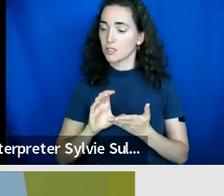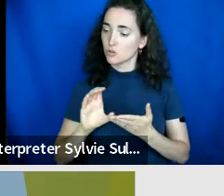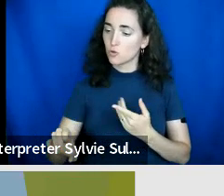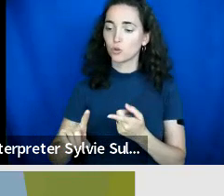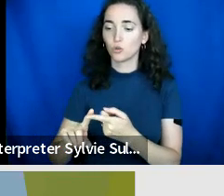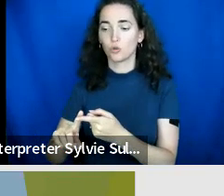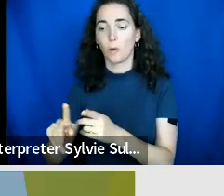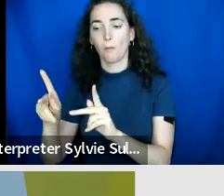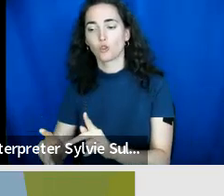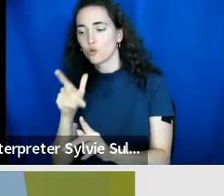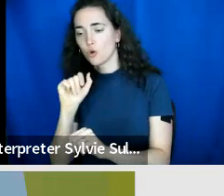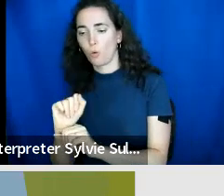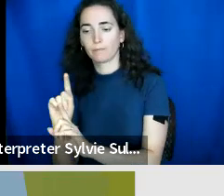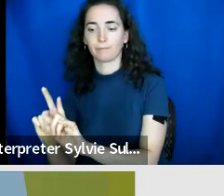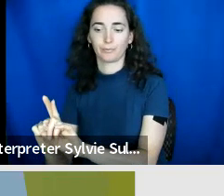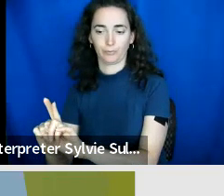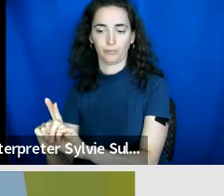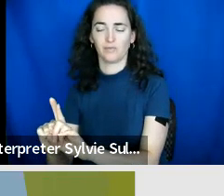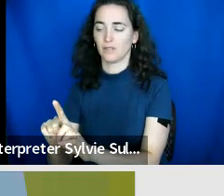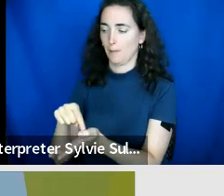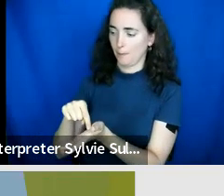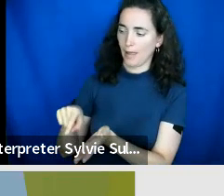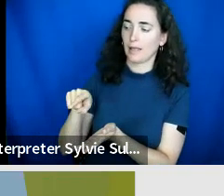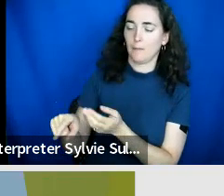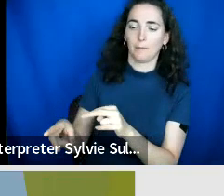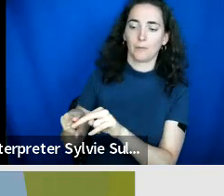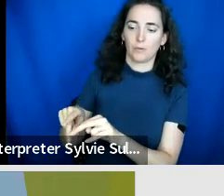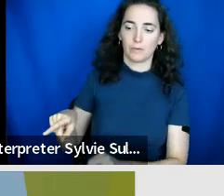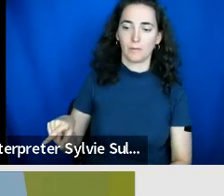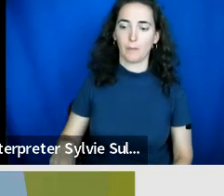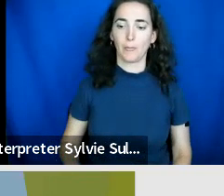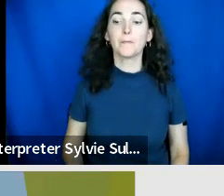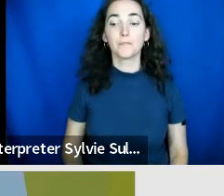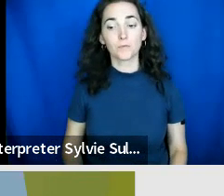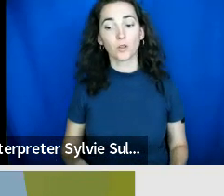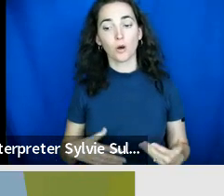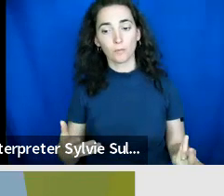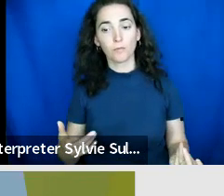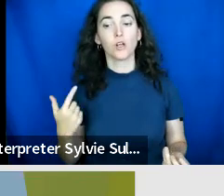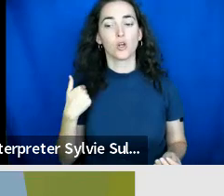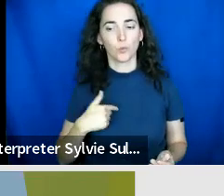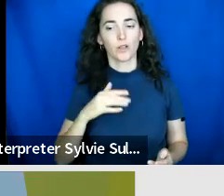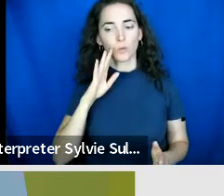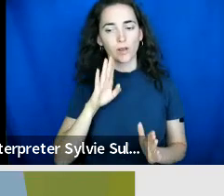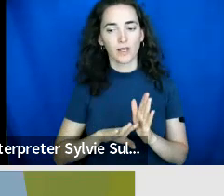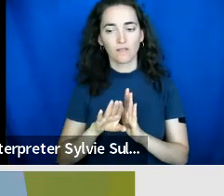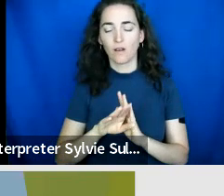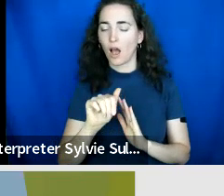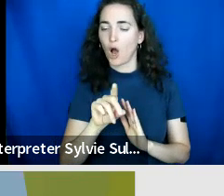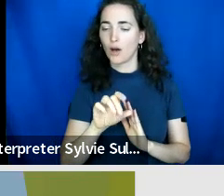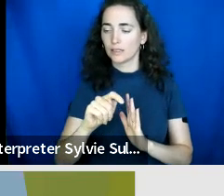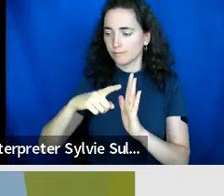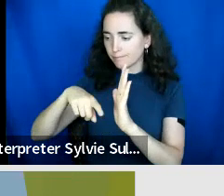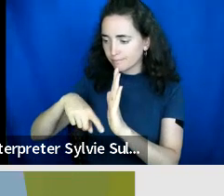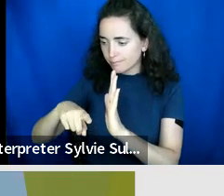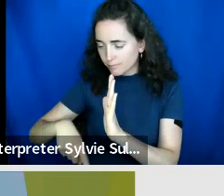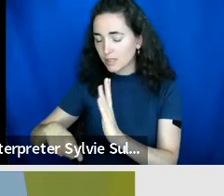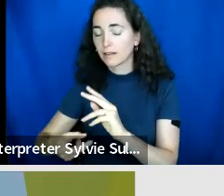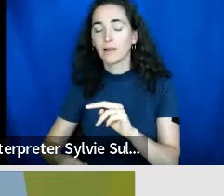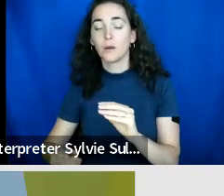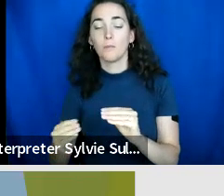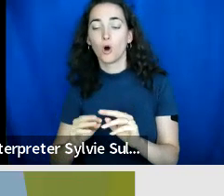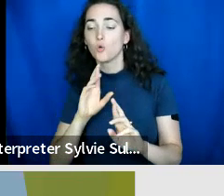So we will be We will be developing some audits, and then there will be some additional reports that will be sent in